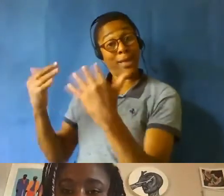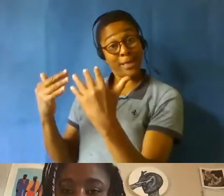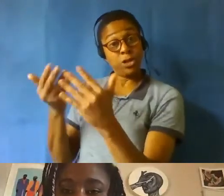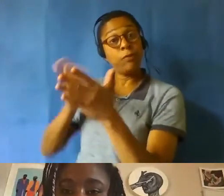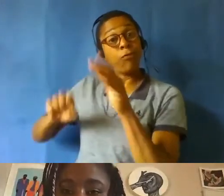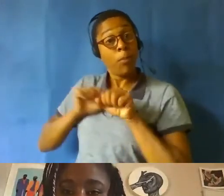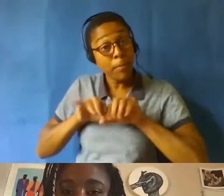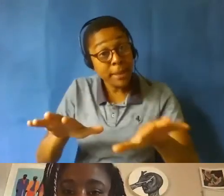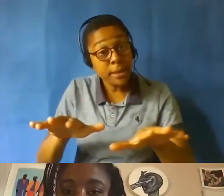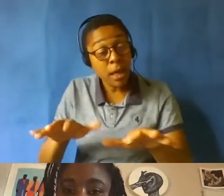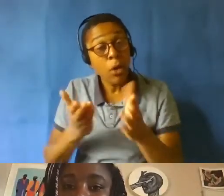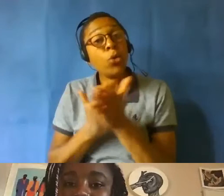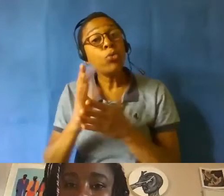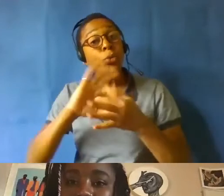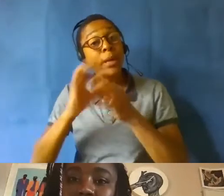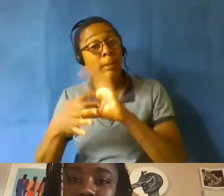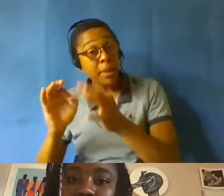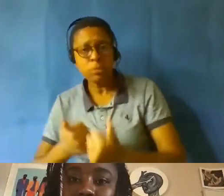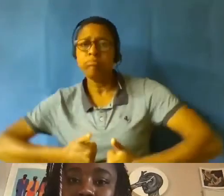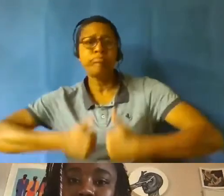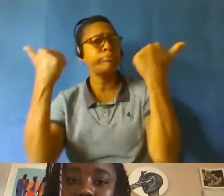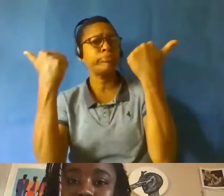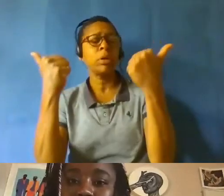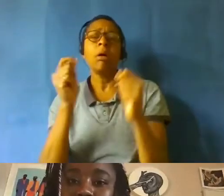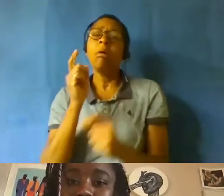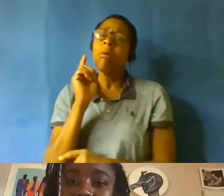representation within the mainstream media but actually it's still exclude